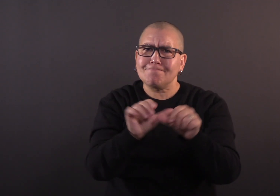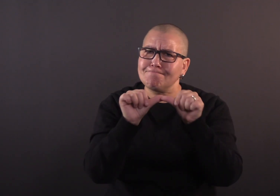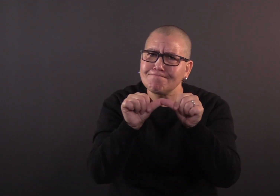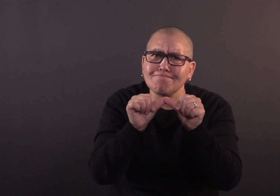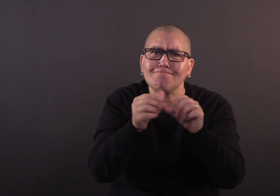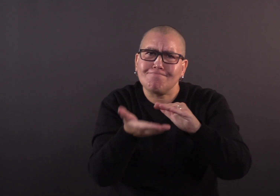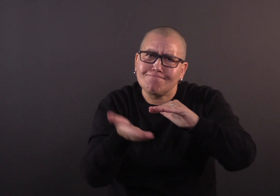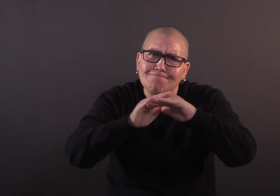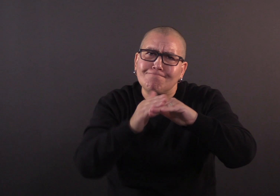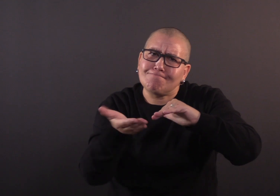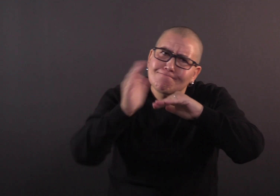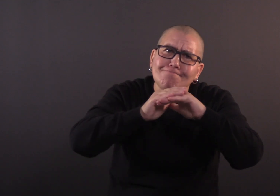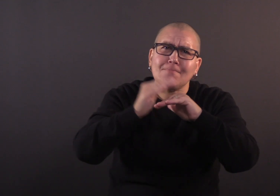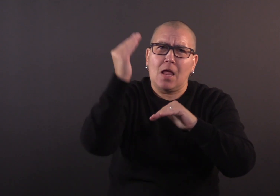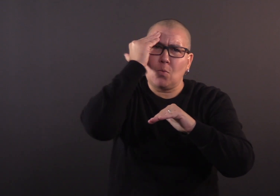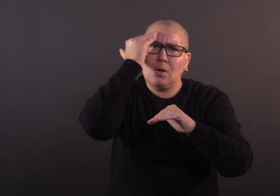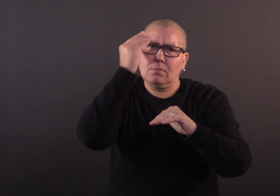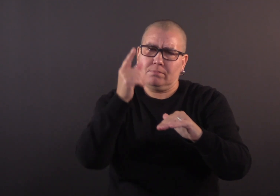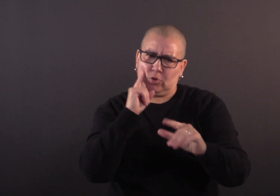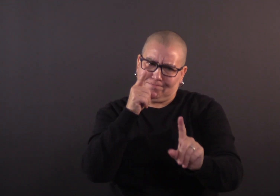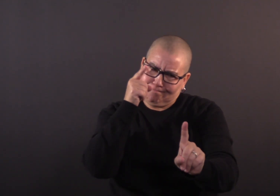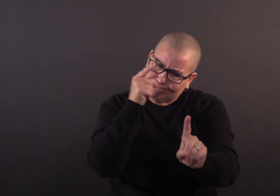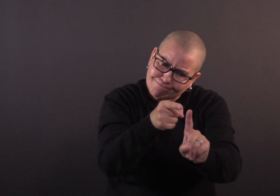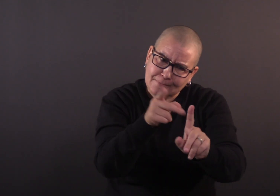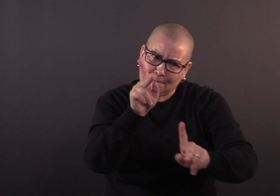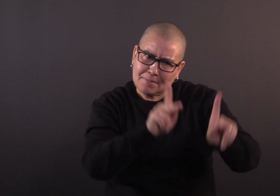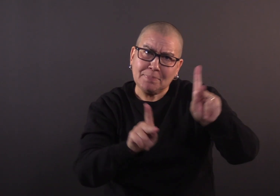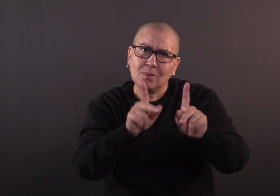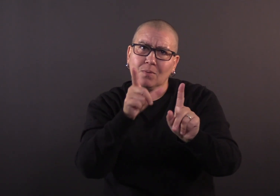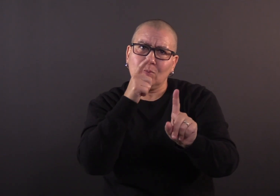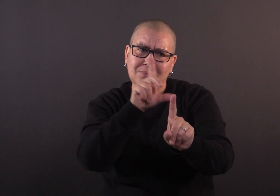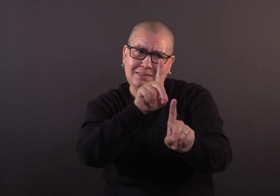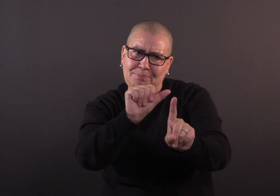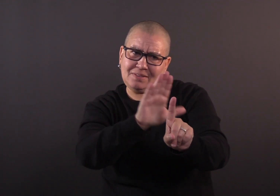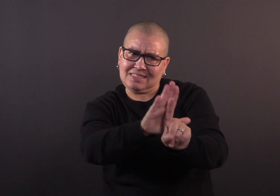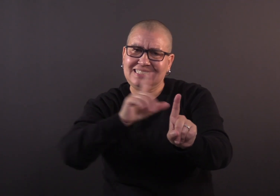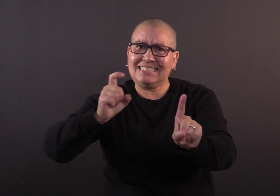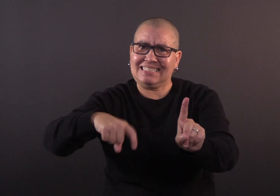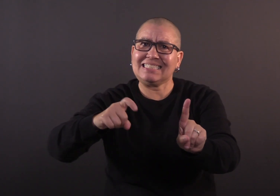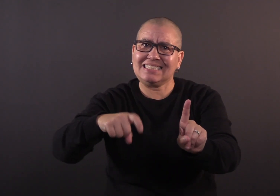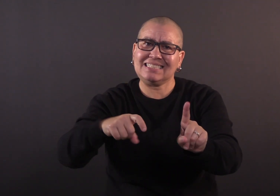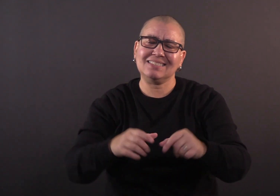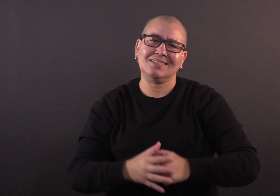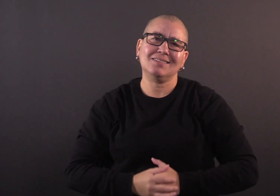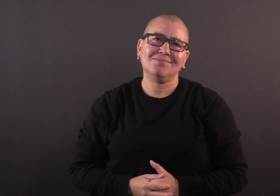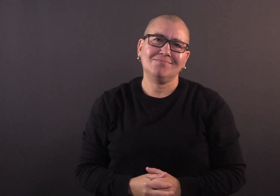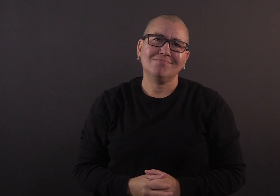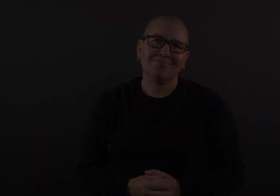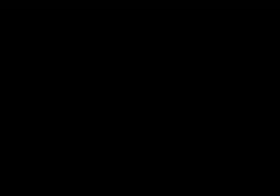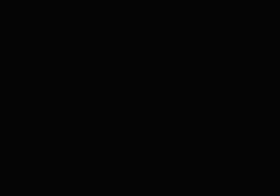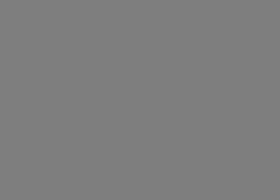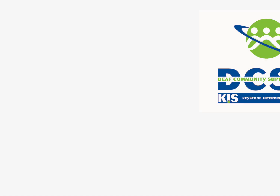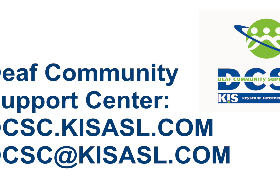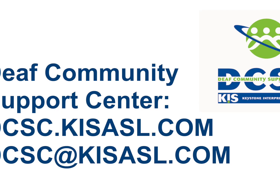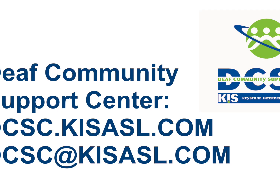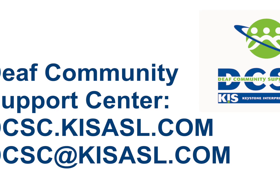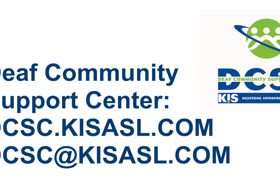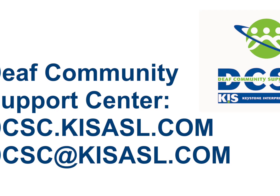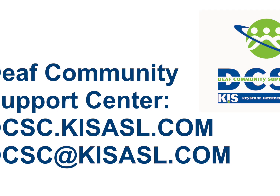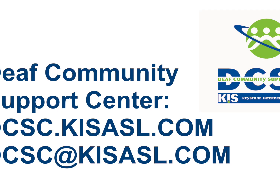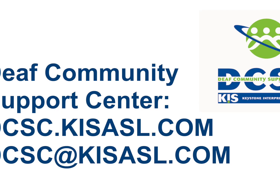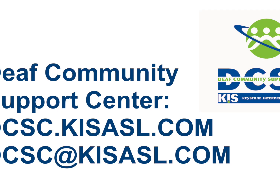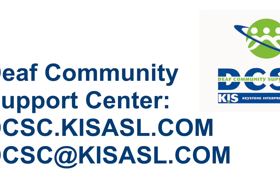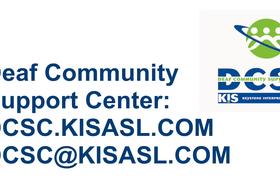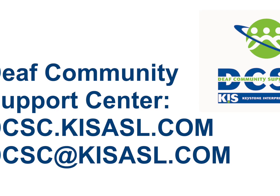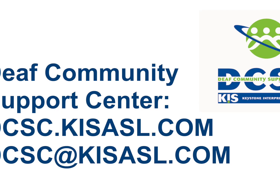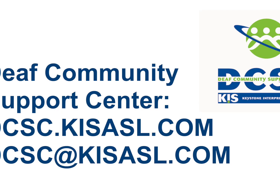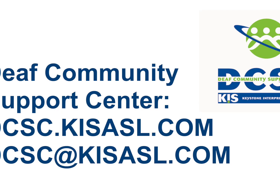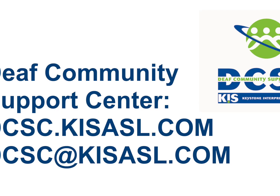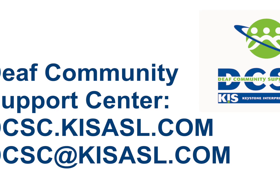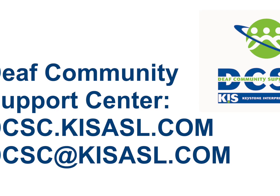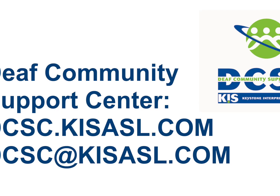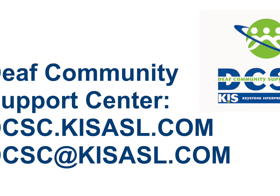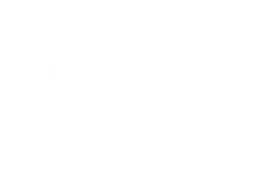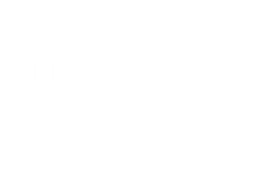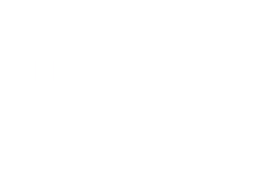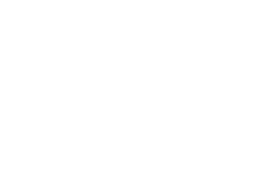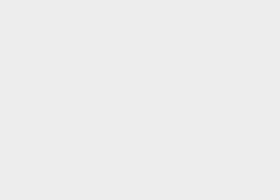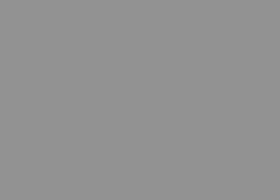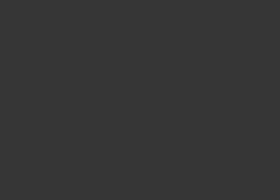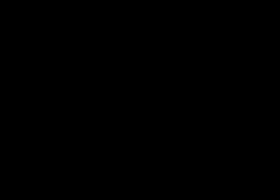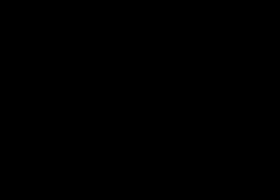platforms for community engagement to elevate the needs and concerns of people with disabilities.